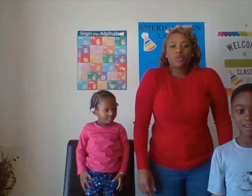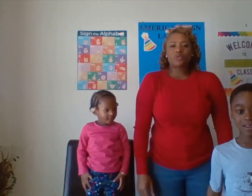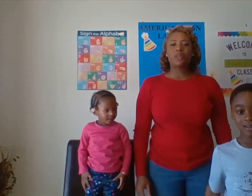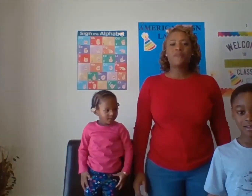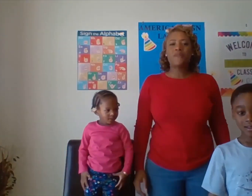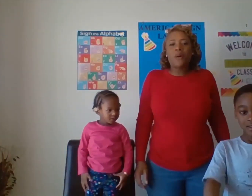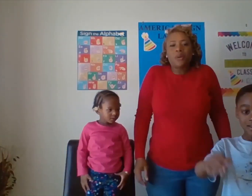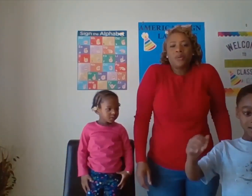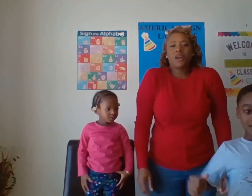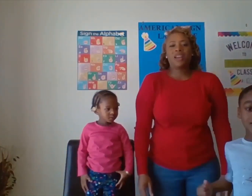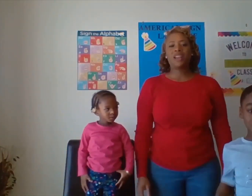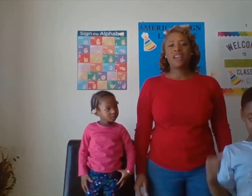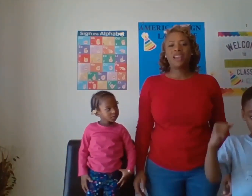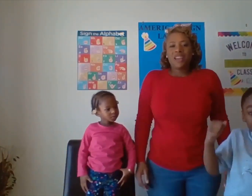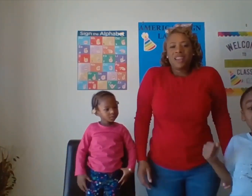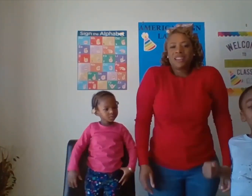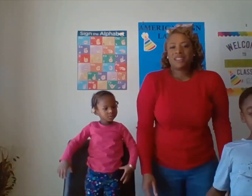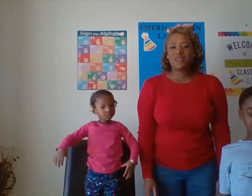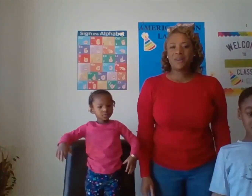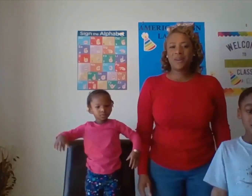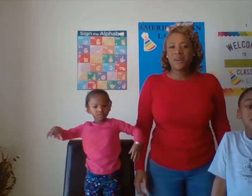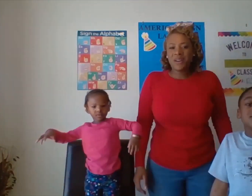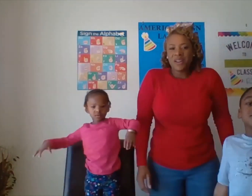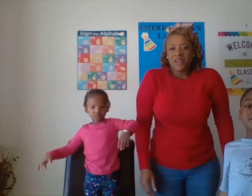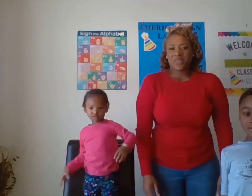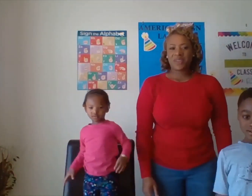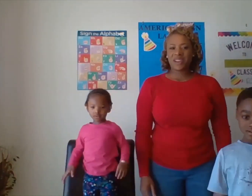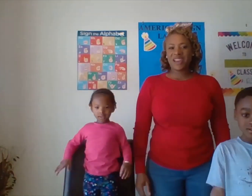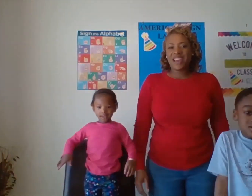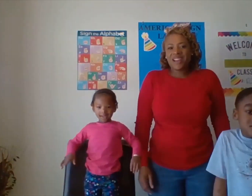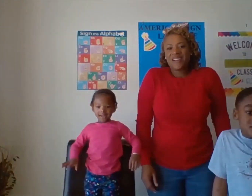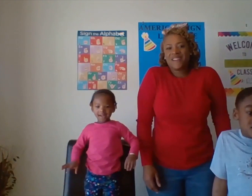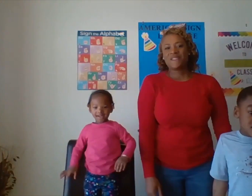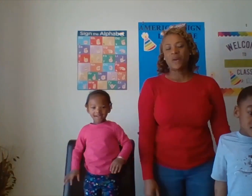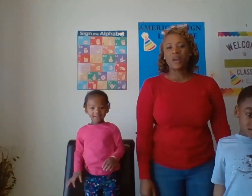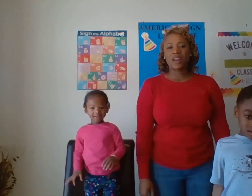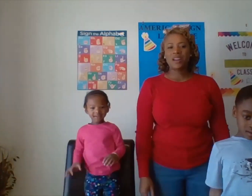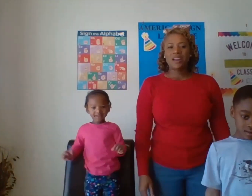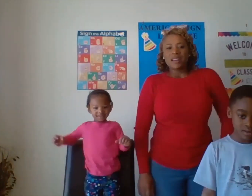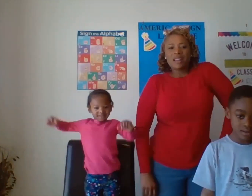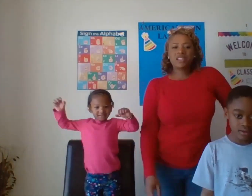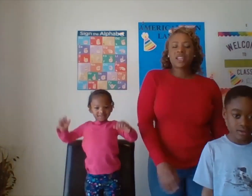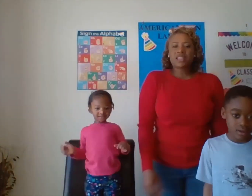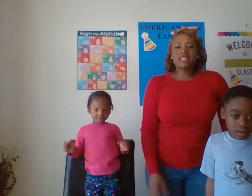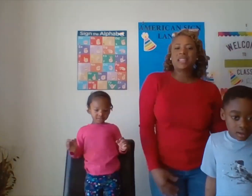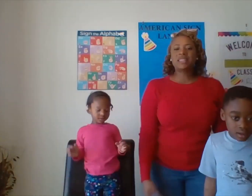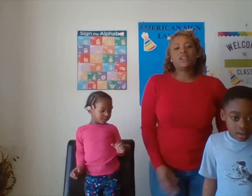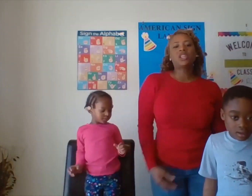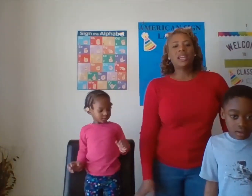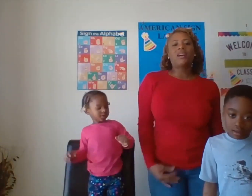rolling forward one two three four now let's get the sillies out shake it out